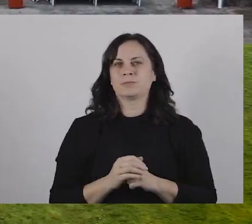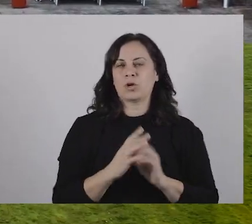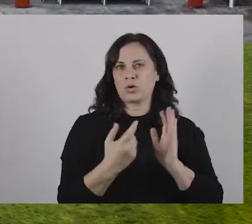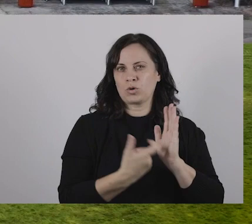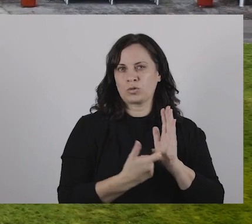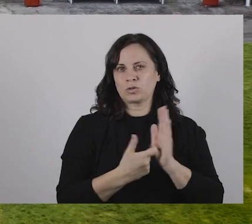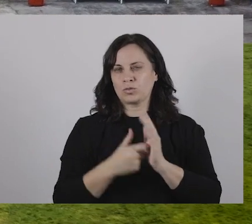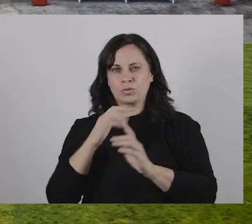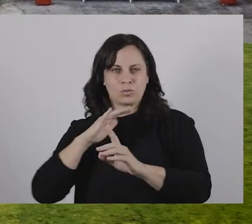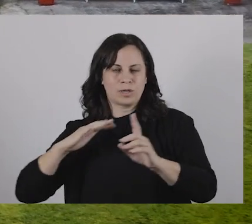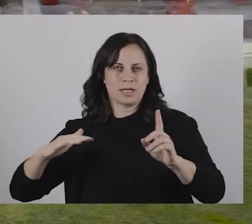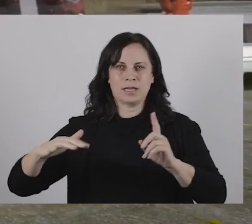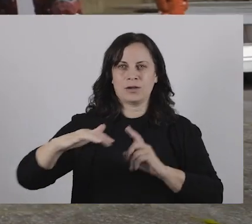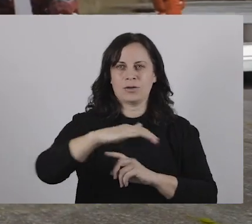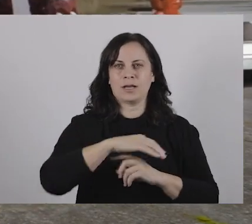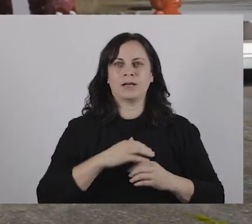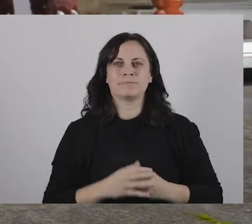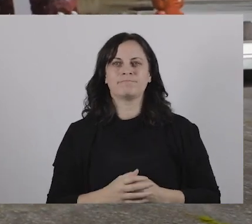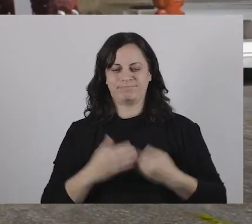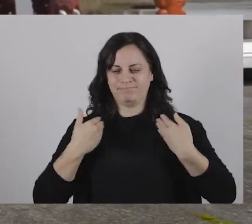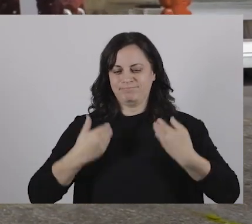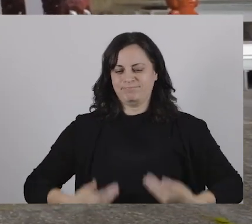Ko Te Rangiunuora e tu nei, e karanga nei.